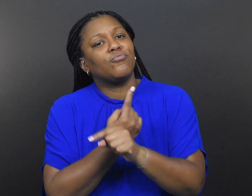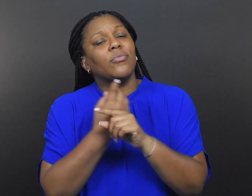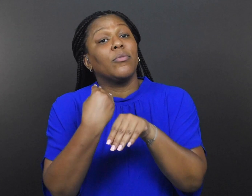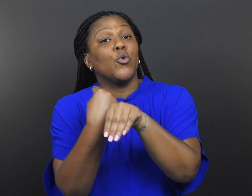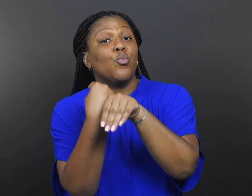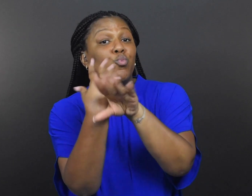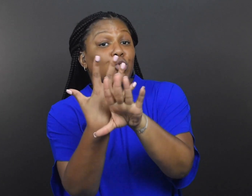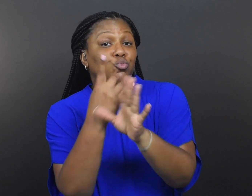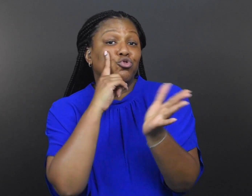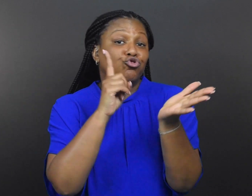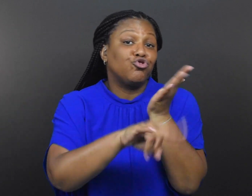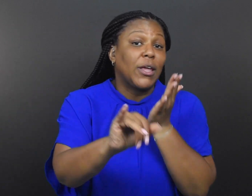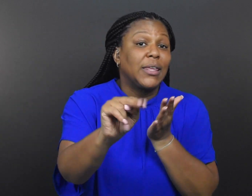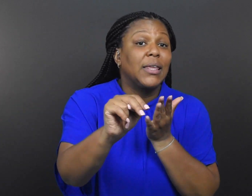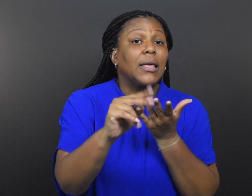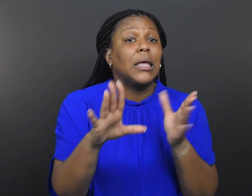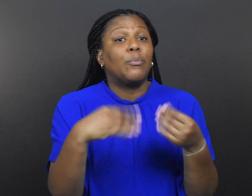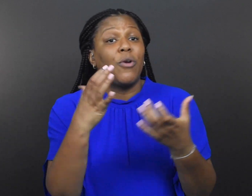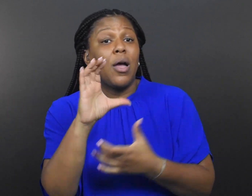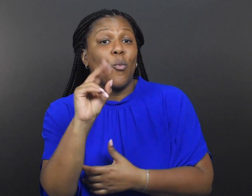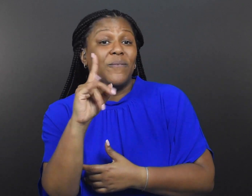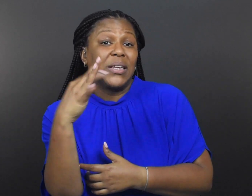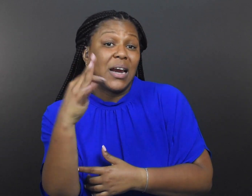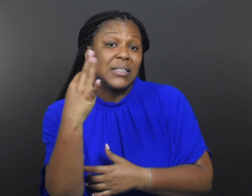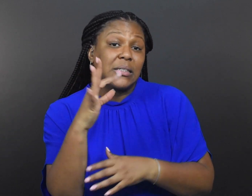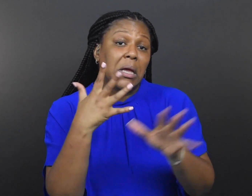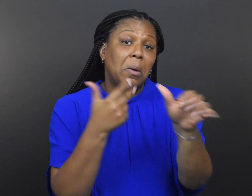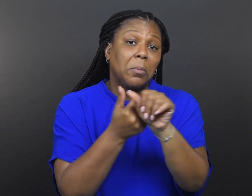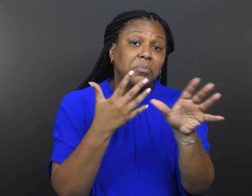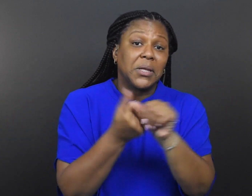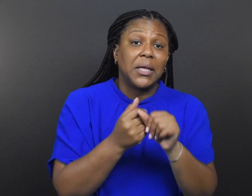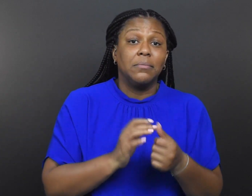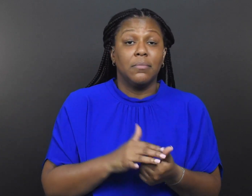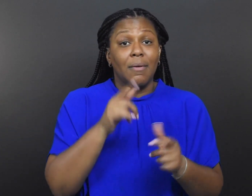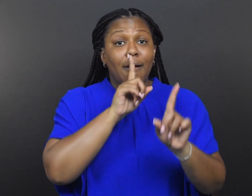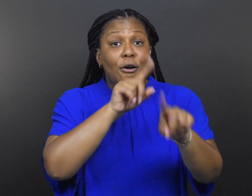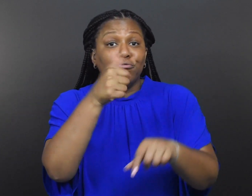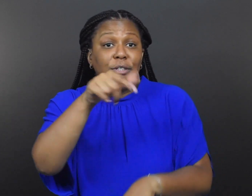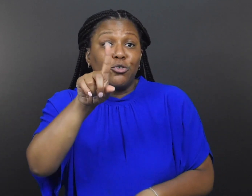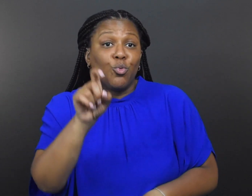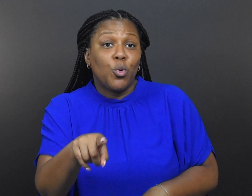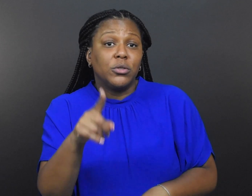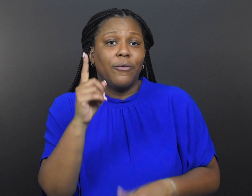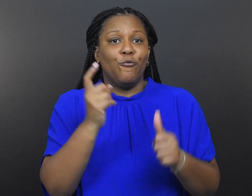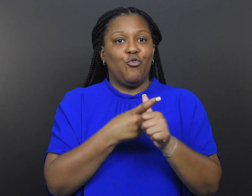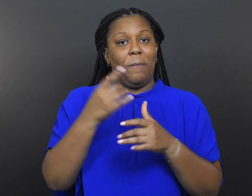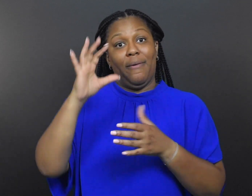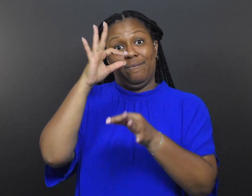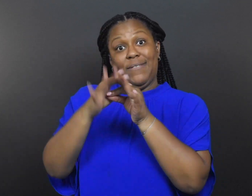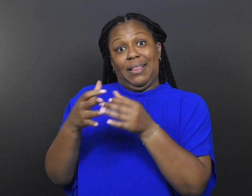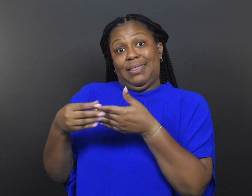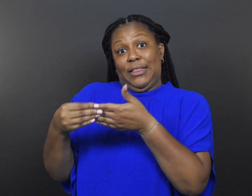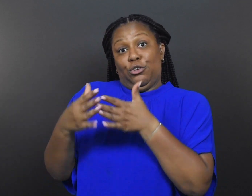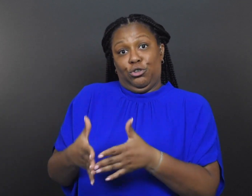virtual check-ins to provide COVID-19 updates, answer questions from faith leaders, help develop